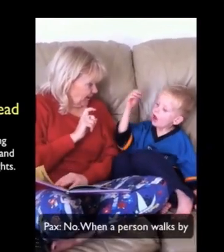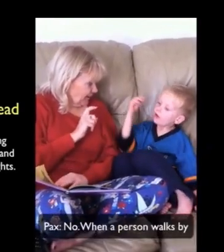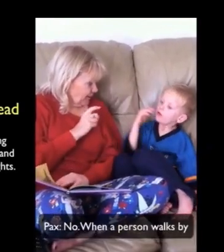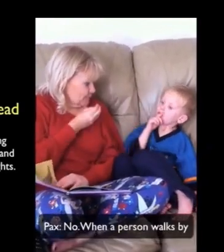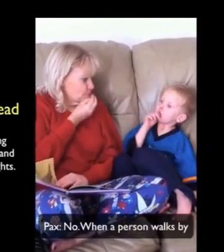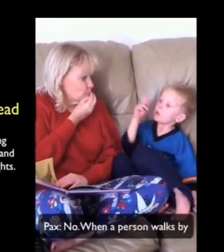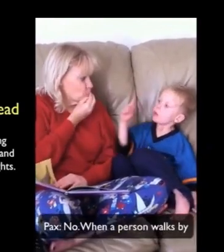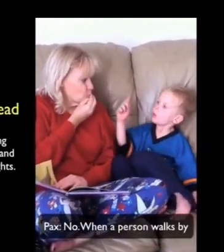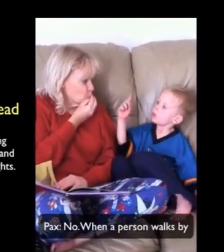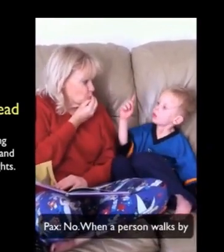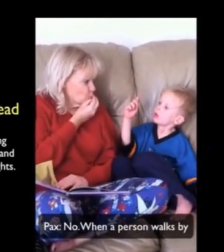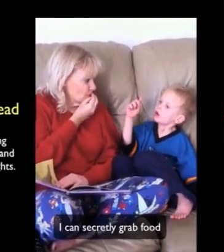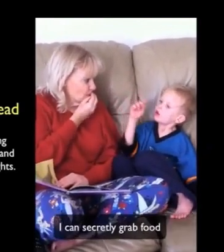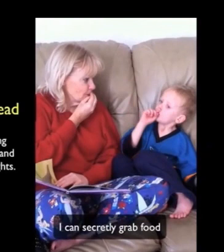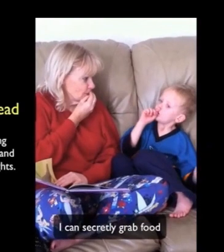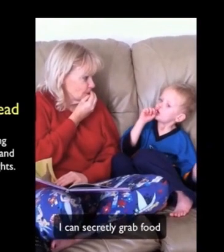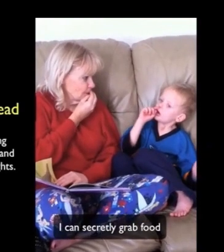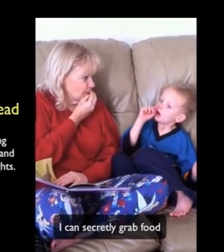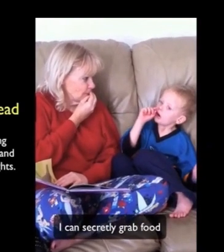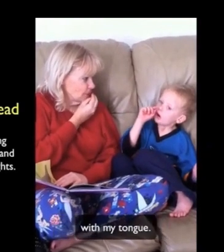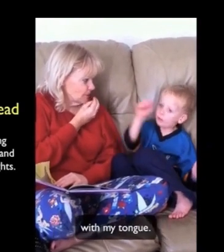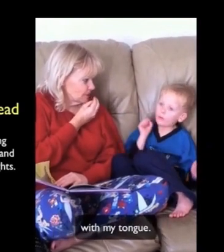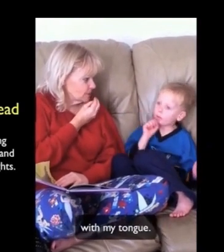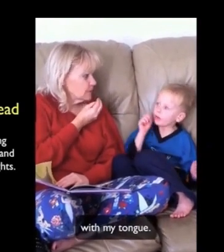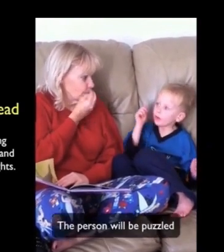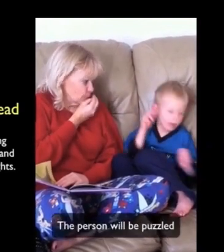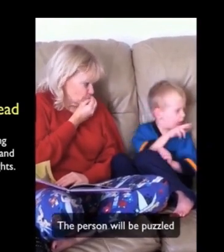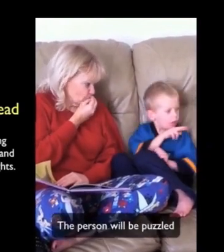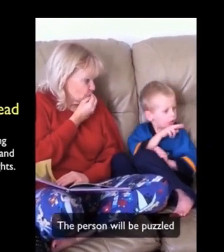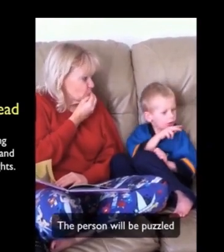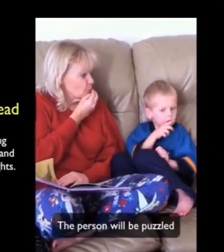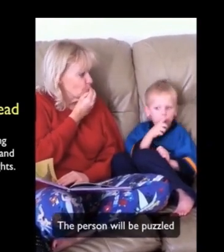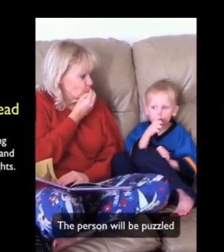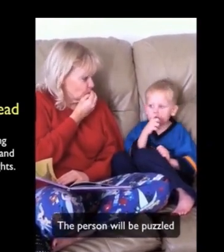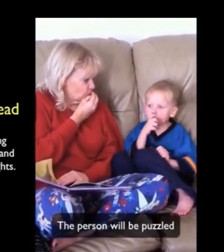Little boy: No. When a person walks by, I can secretly grab food with my tongue. The person be